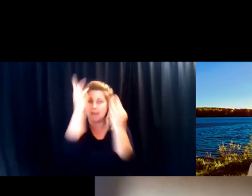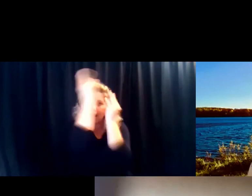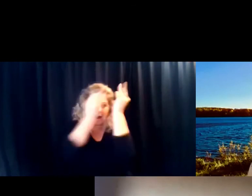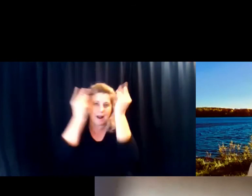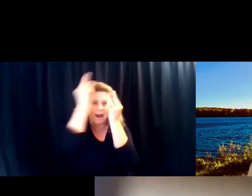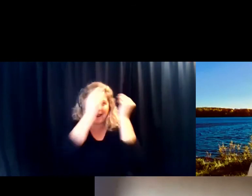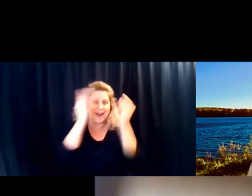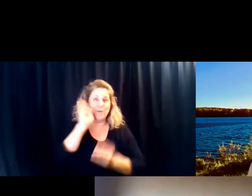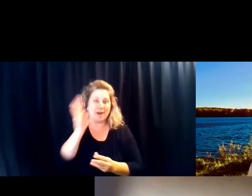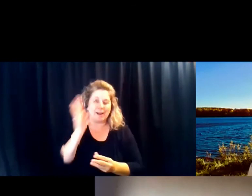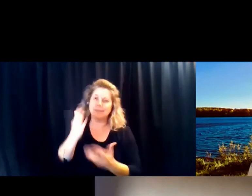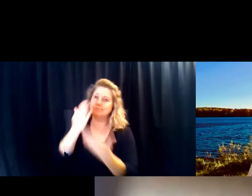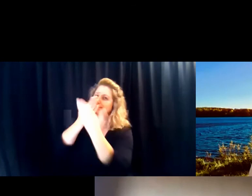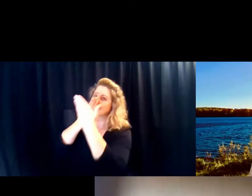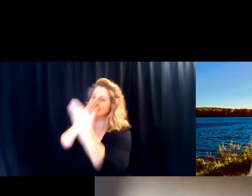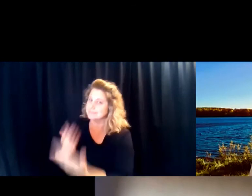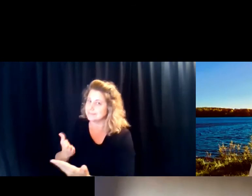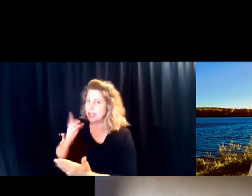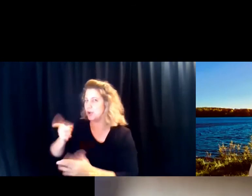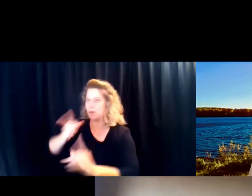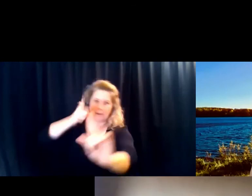Judith Heumann: I think it's wonderful that more kids are being integrated in school.